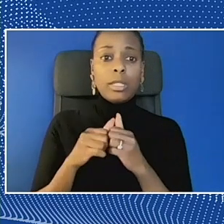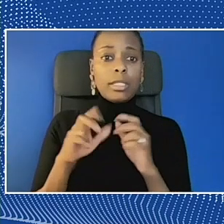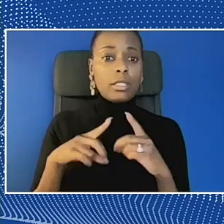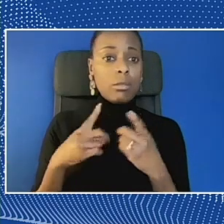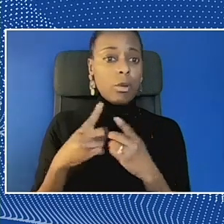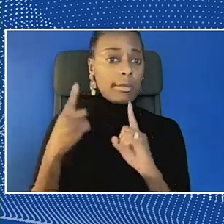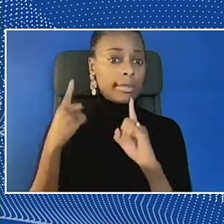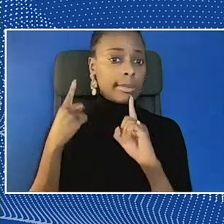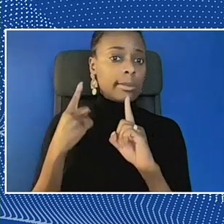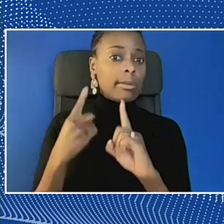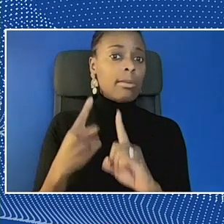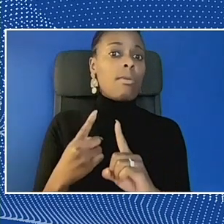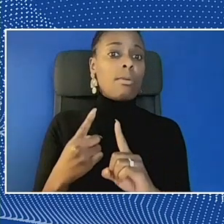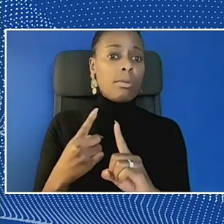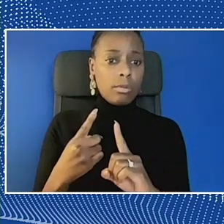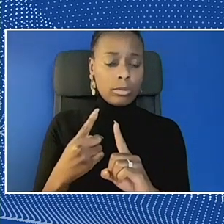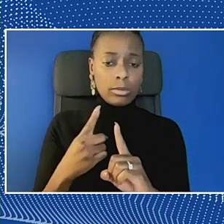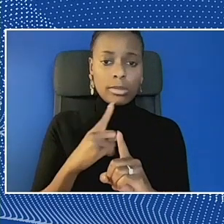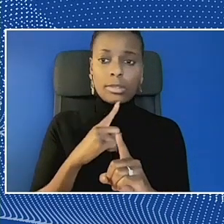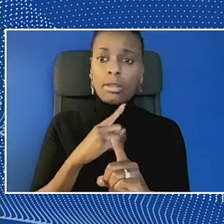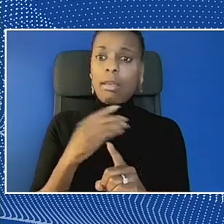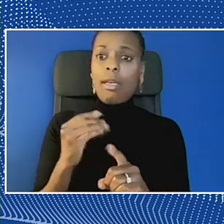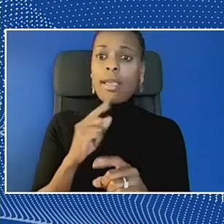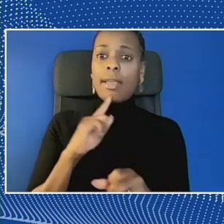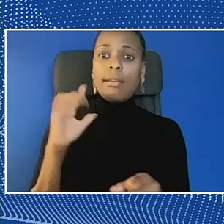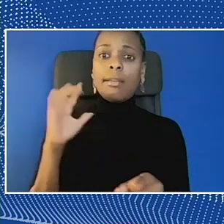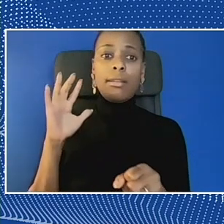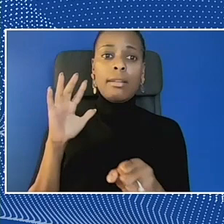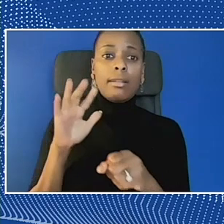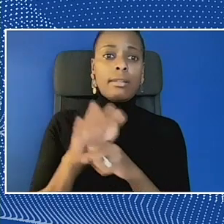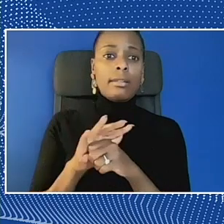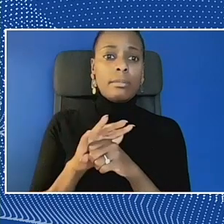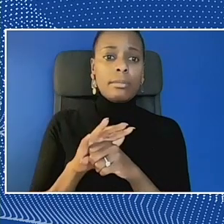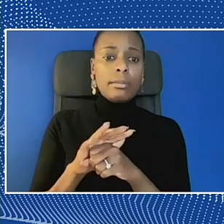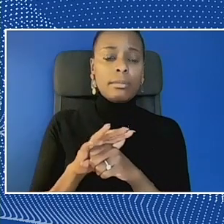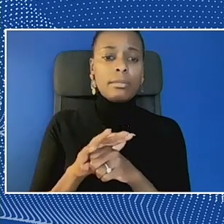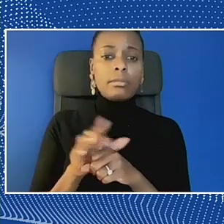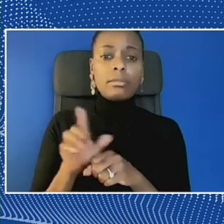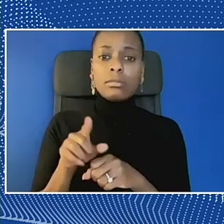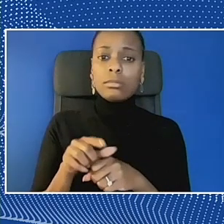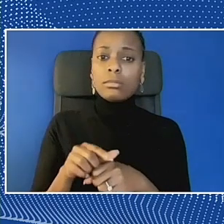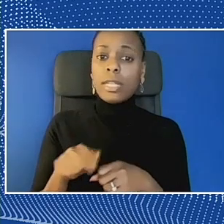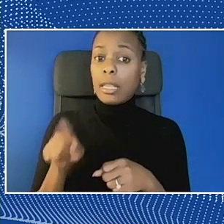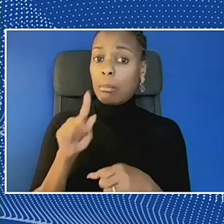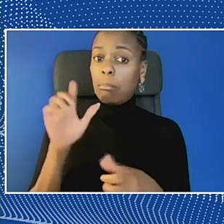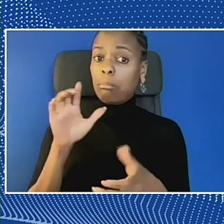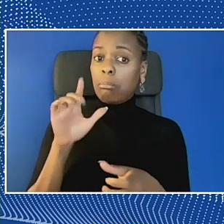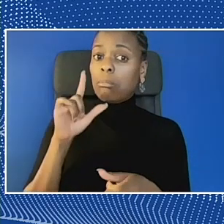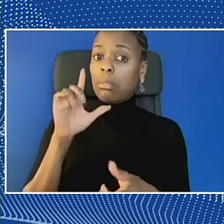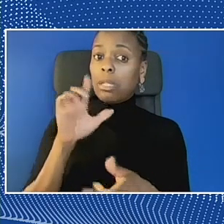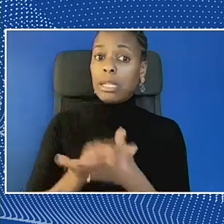their stated commitment that they believe in automation is to include, and we're